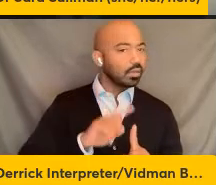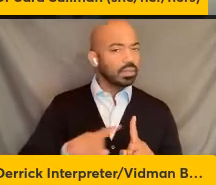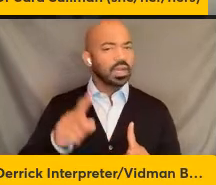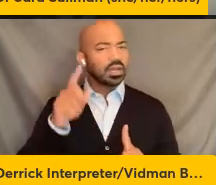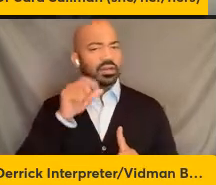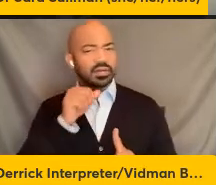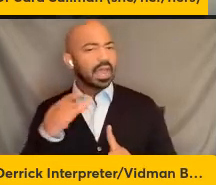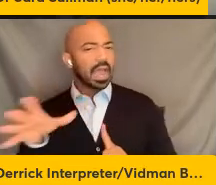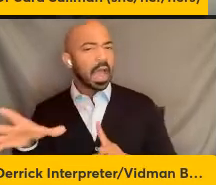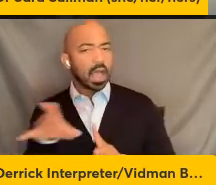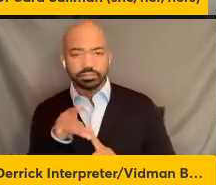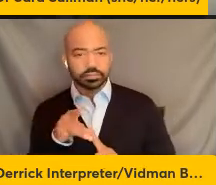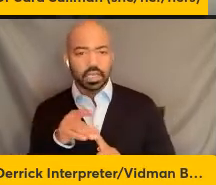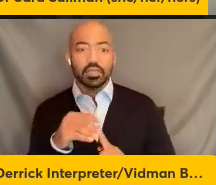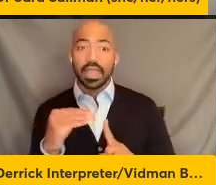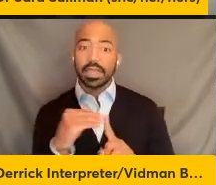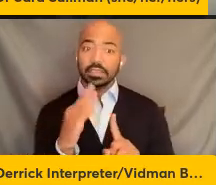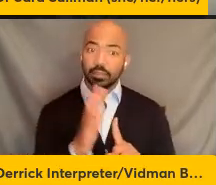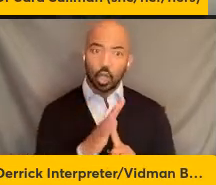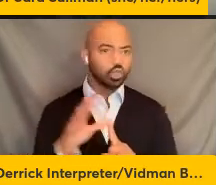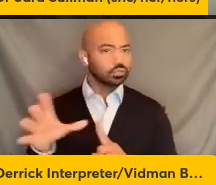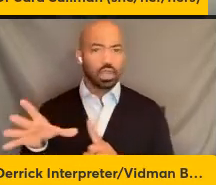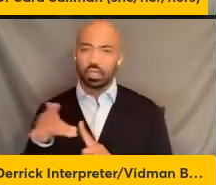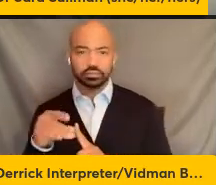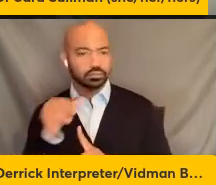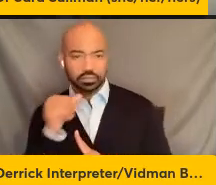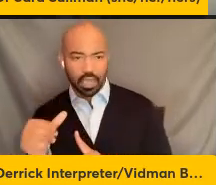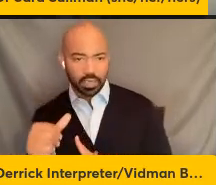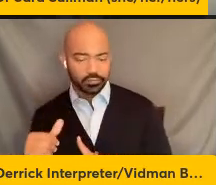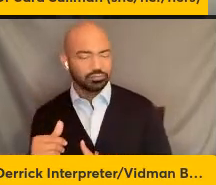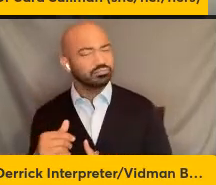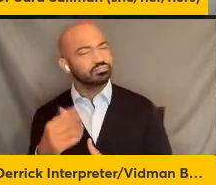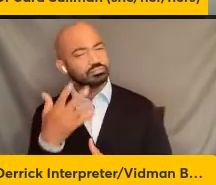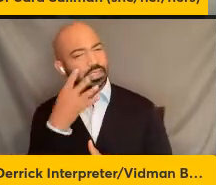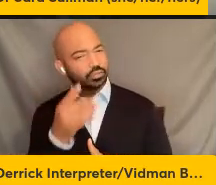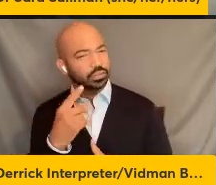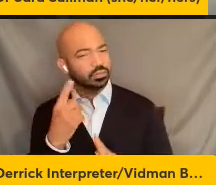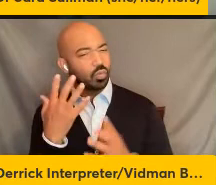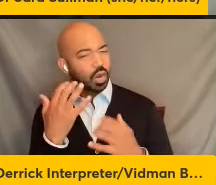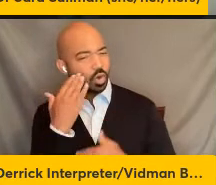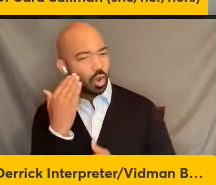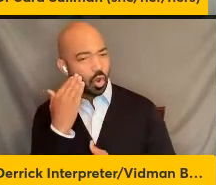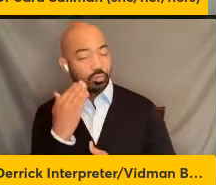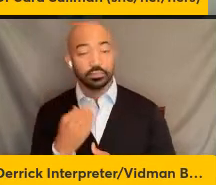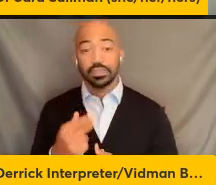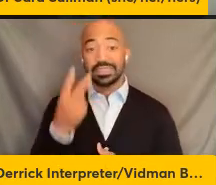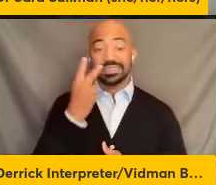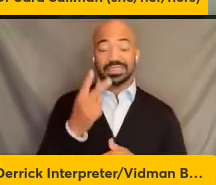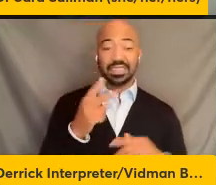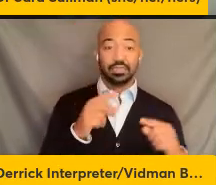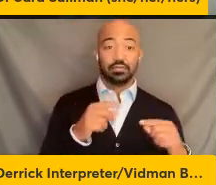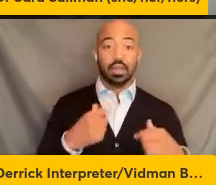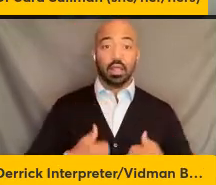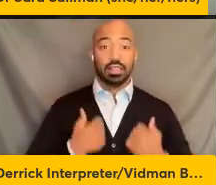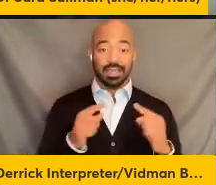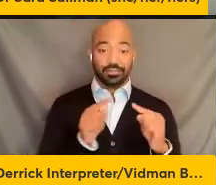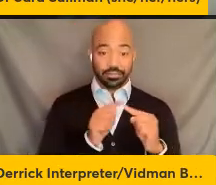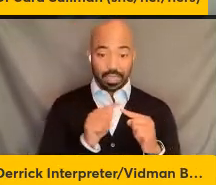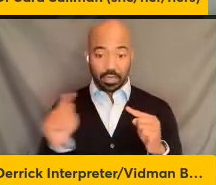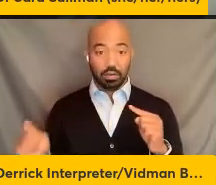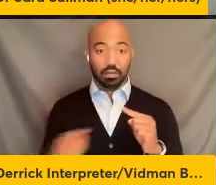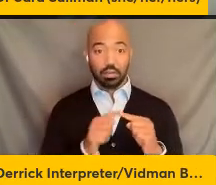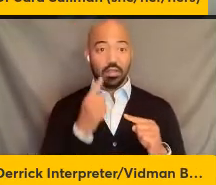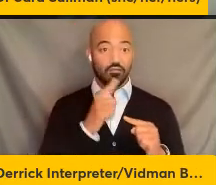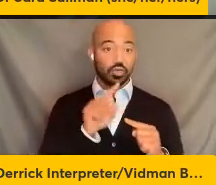individuals that are exposed? So what you can see here in this diagram is the lifecycle of TB disease. You start with exposure